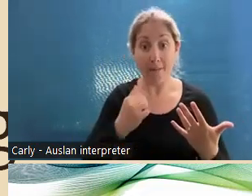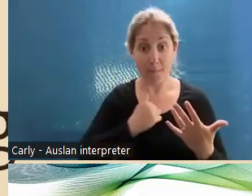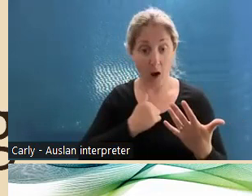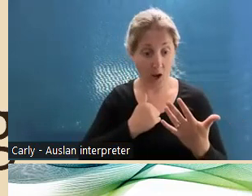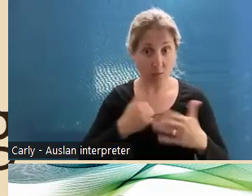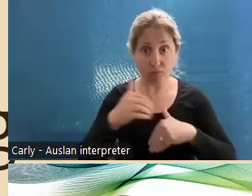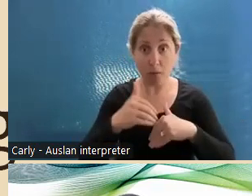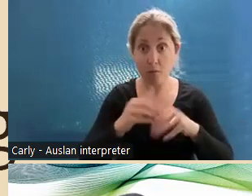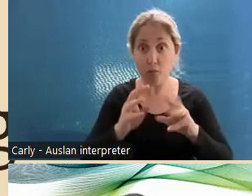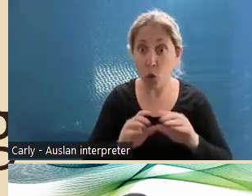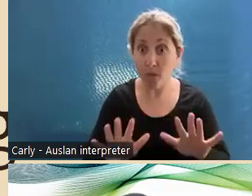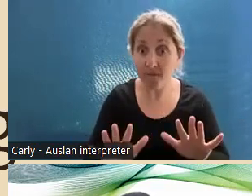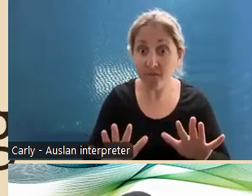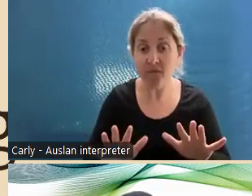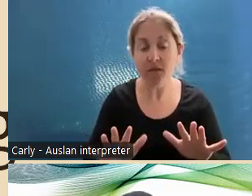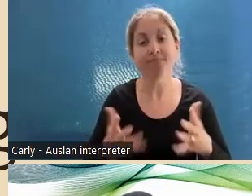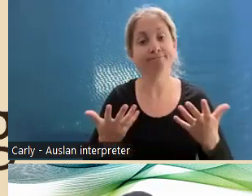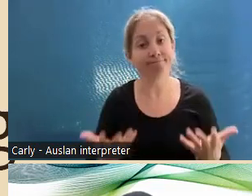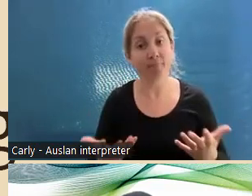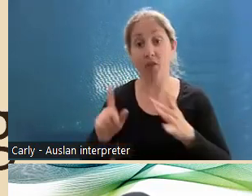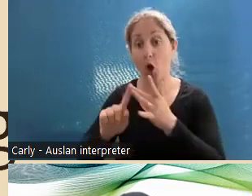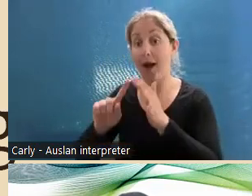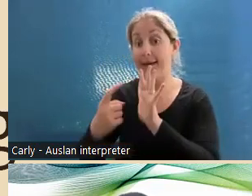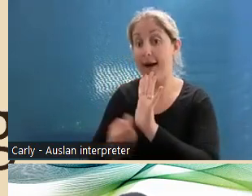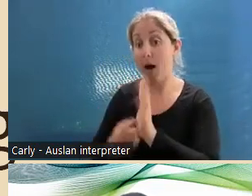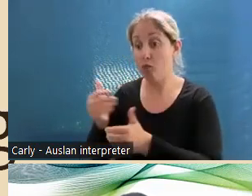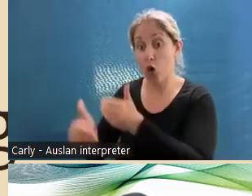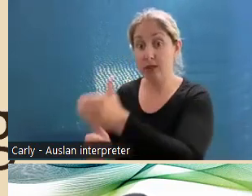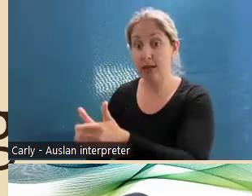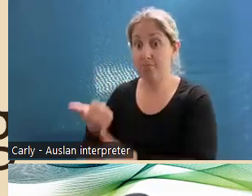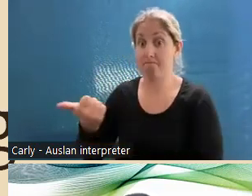The entire benefit of the IER process for many people is that it offers a chance to